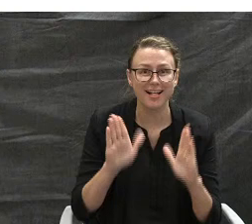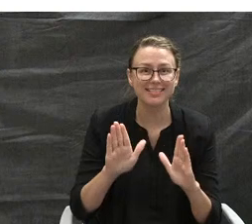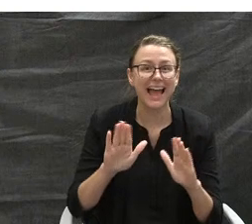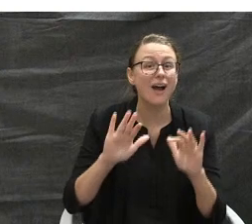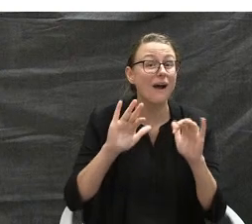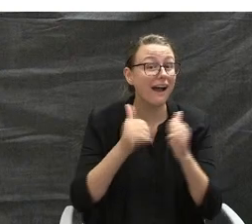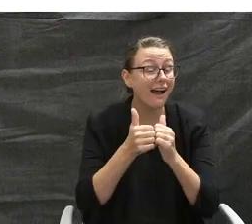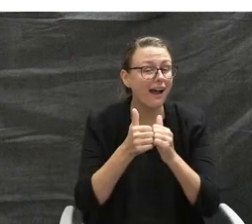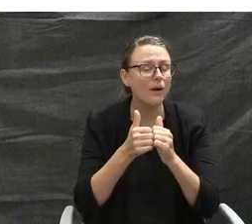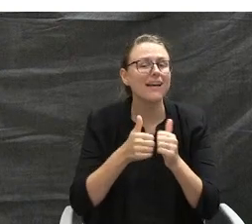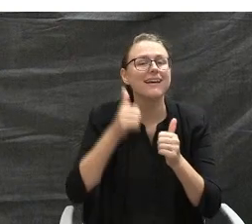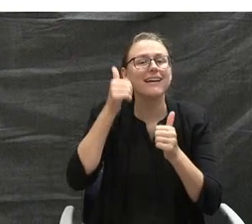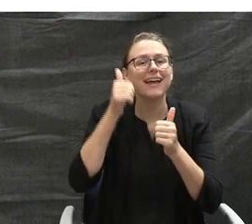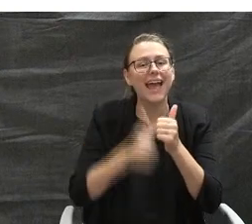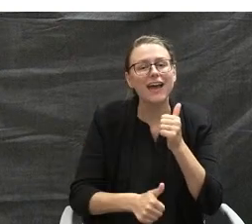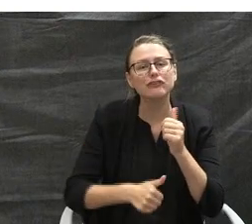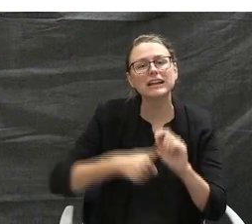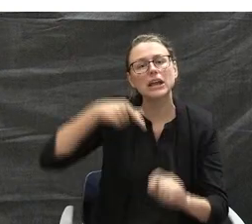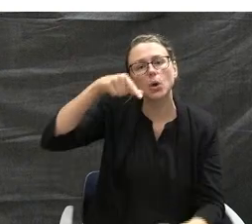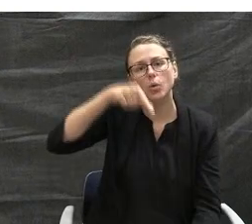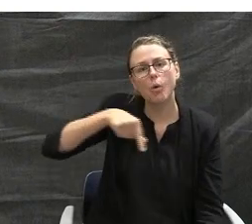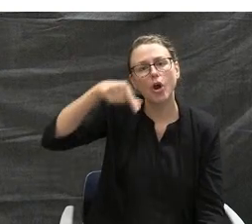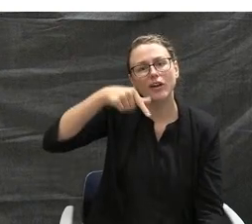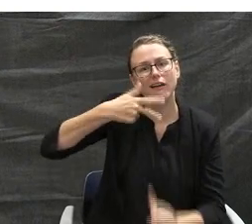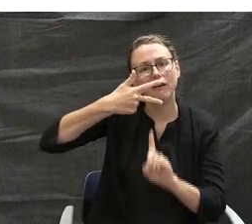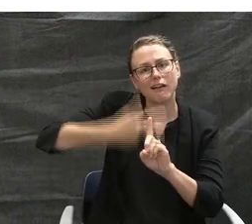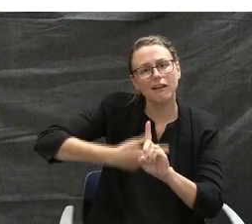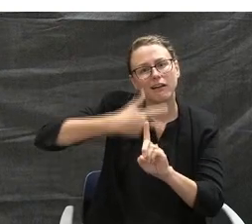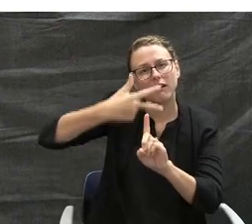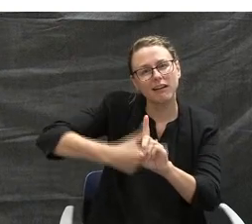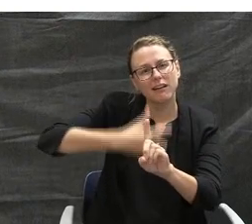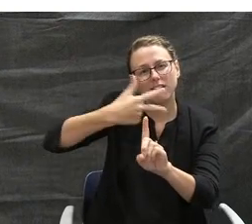jump in whenever they want to, because we're going to have